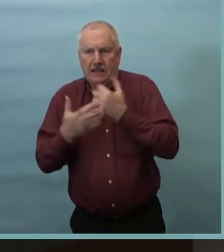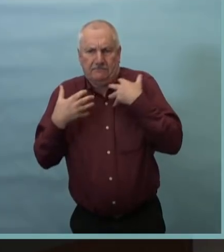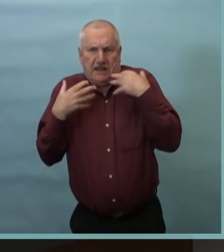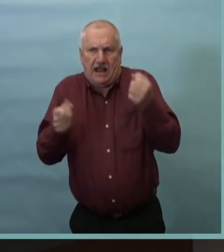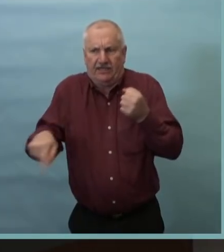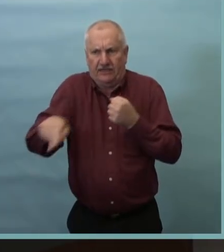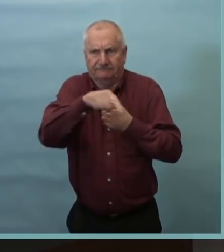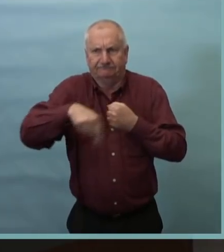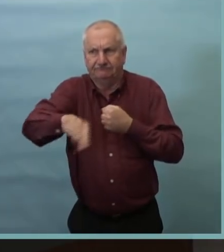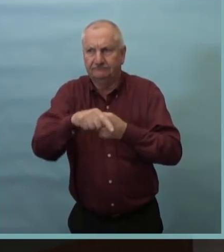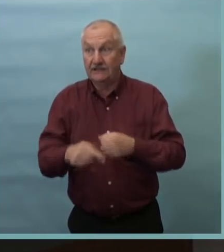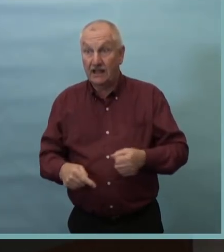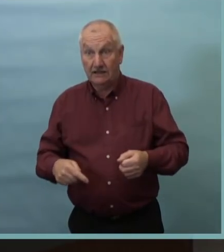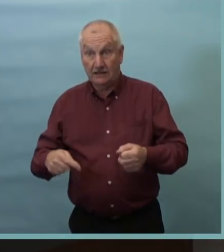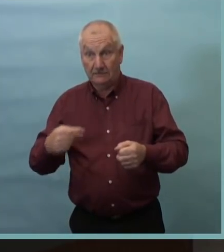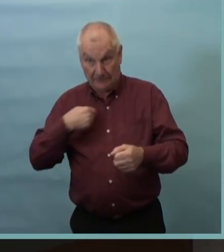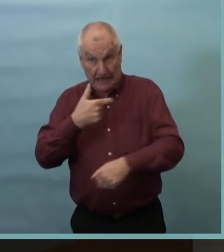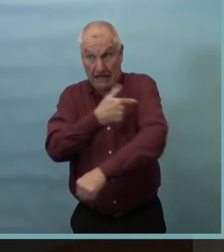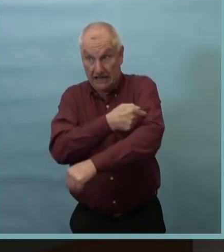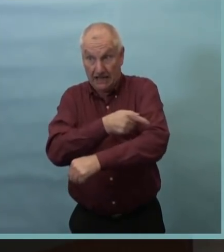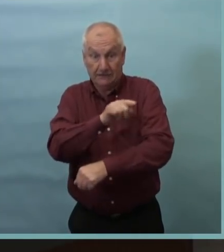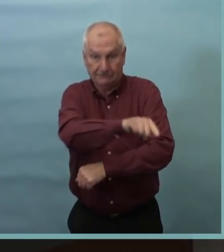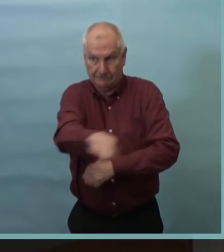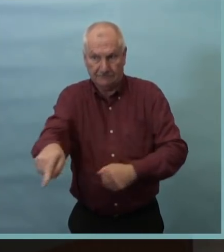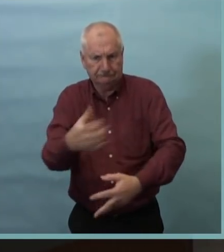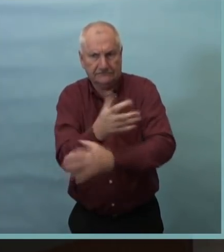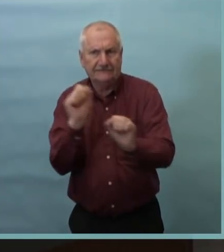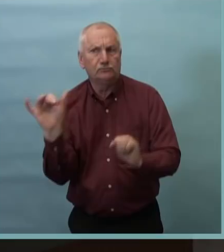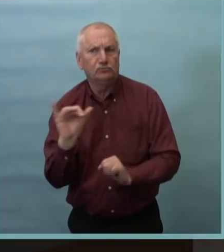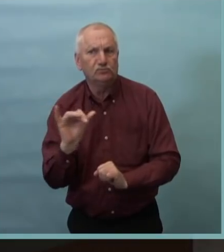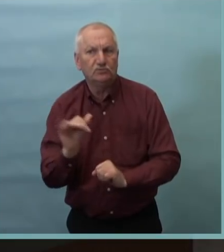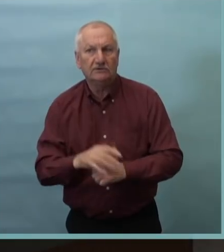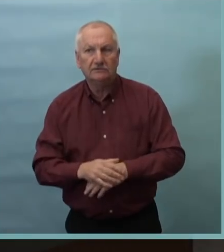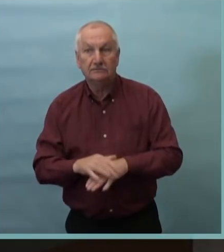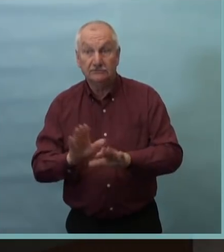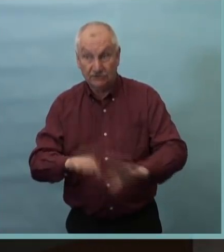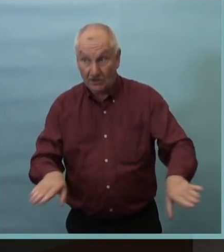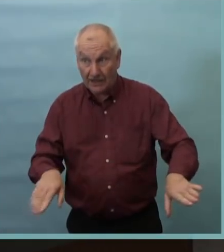routine schedules should be maintained even during this time medical facilities